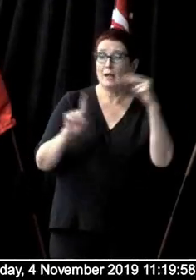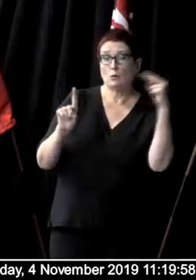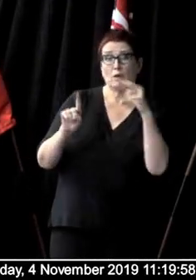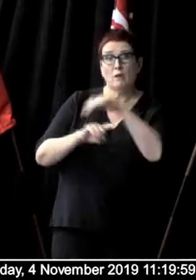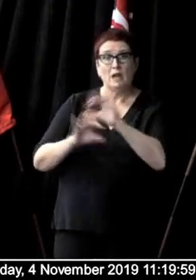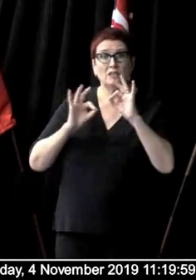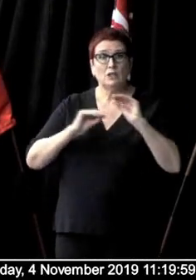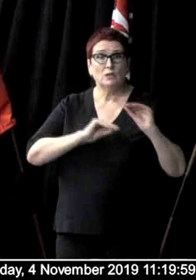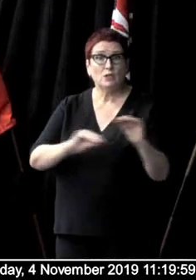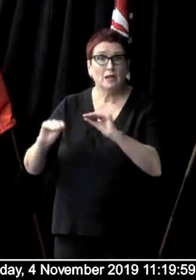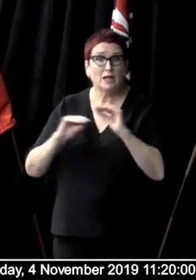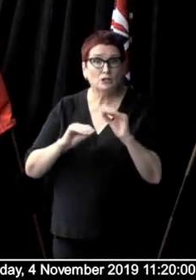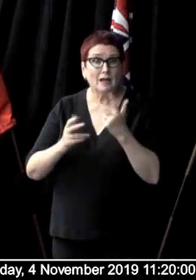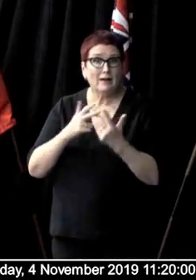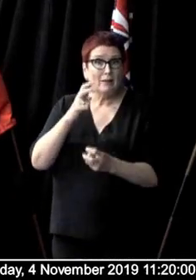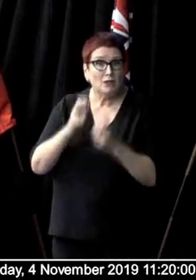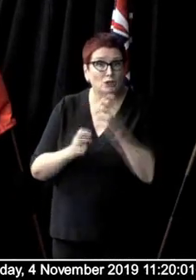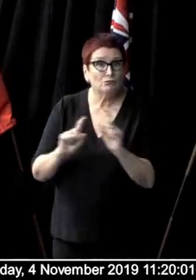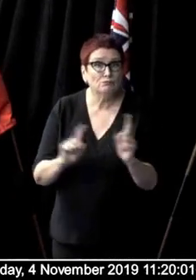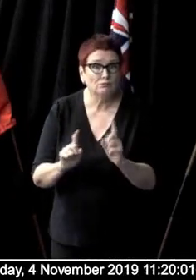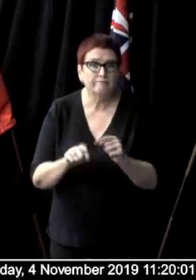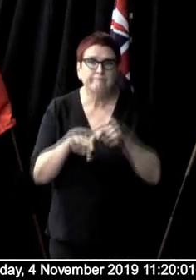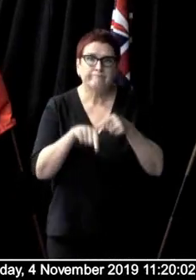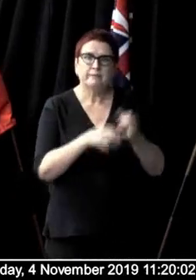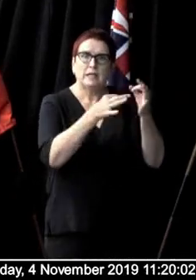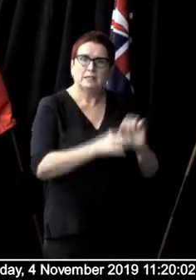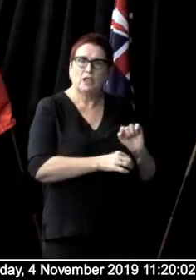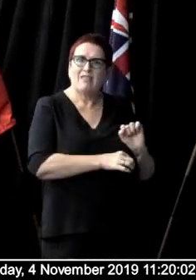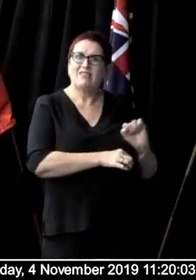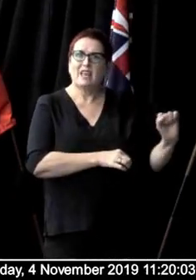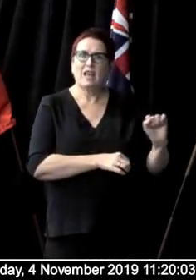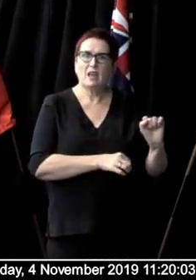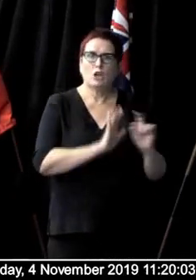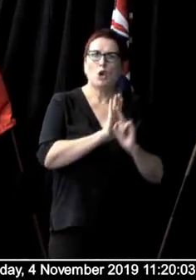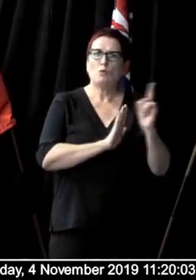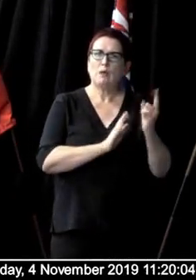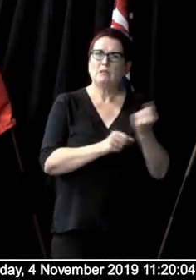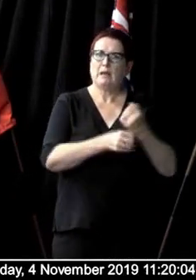other substantive matters is determined by the democratic decision of its elected representatives.